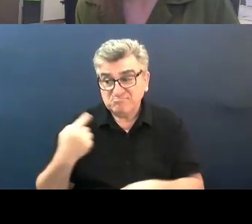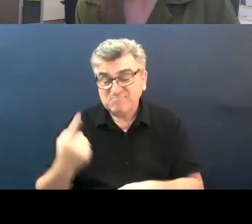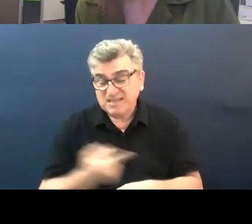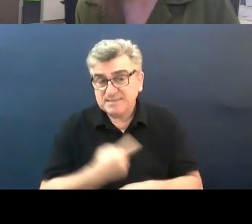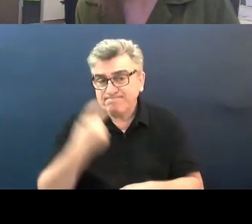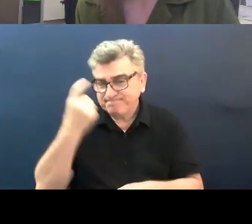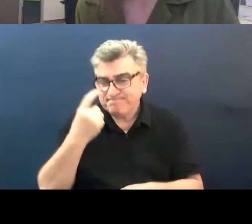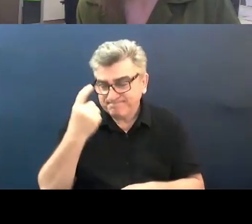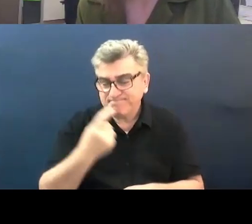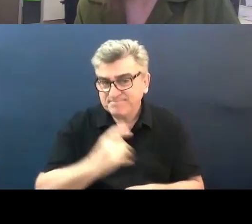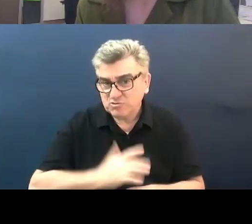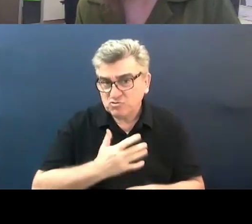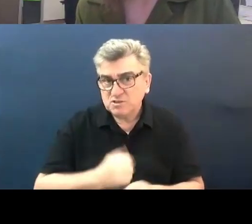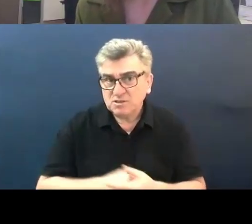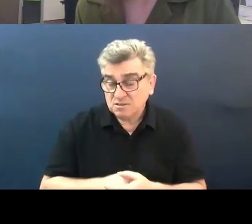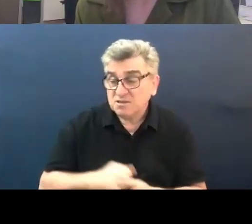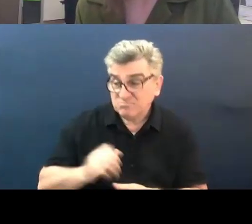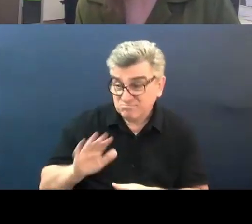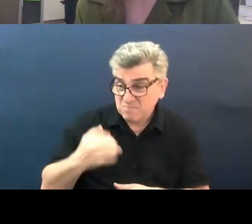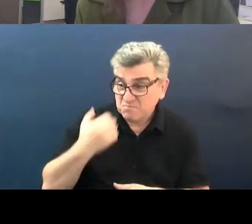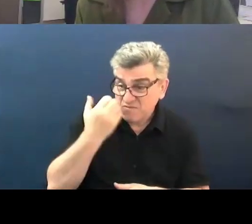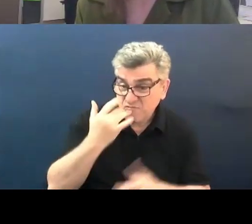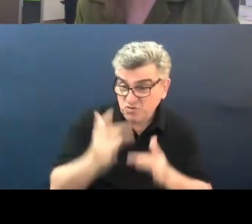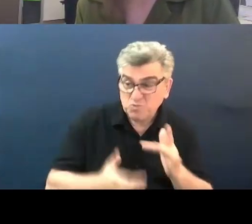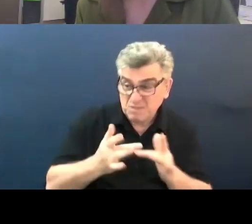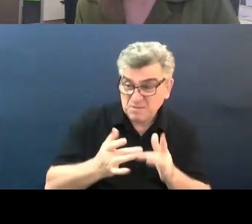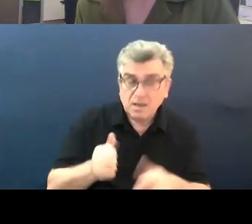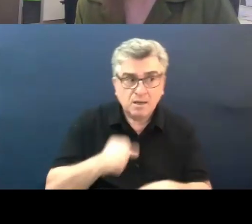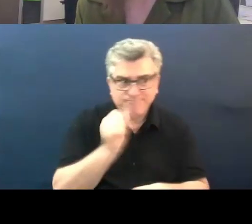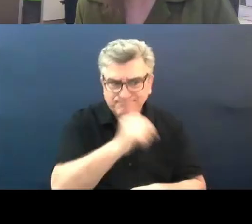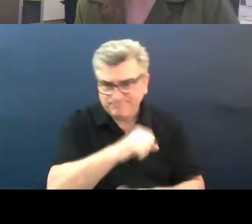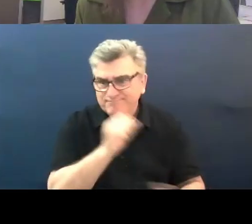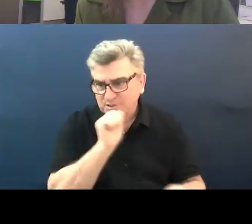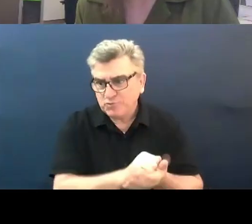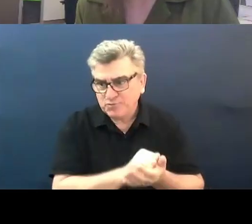Anna: Yeah. Maybe a future webinar, I think. Jessica: Yes. Absolutely.